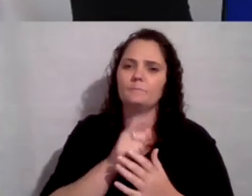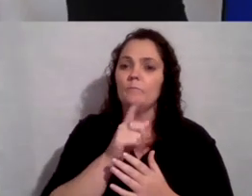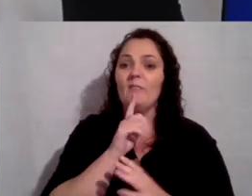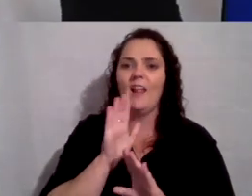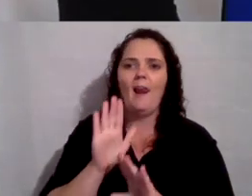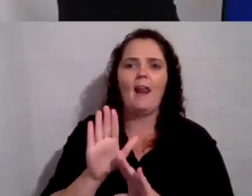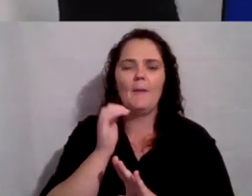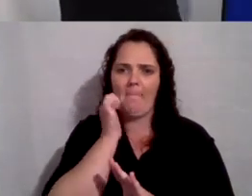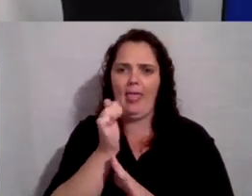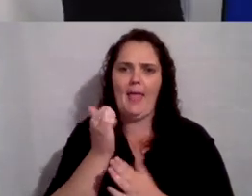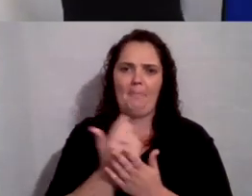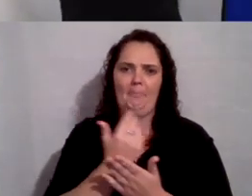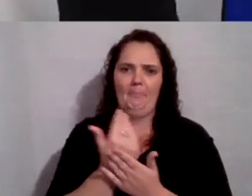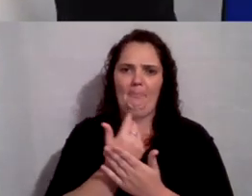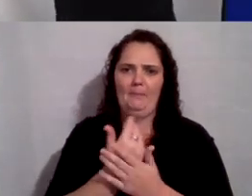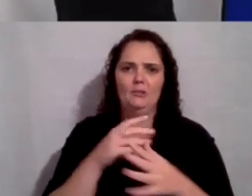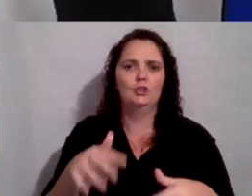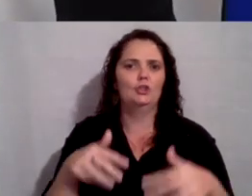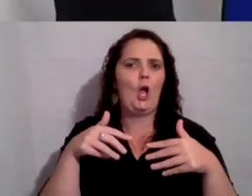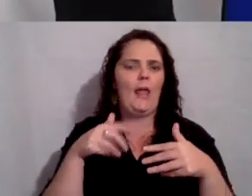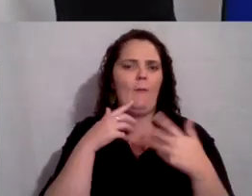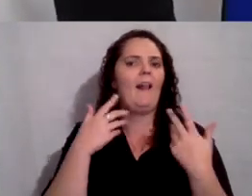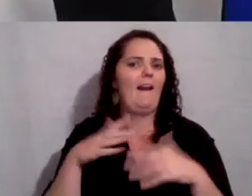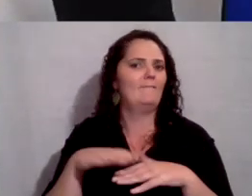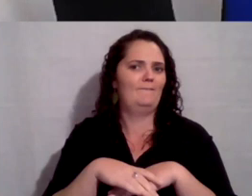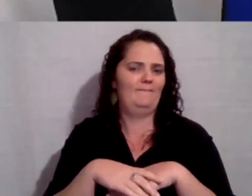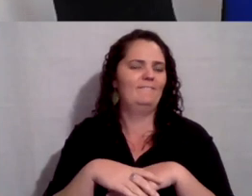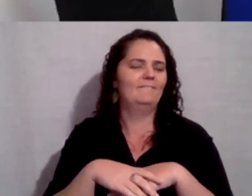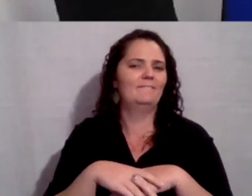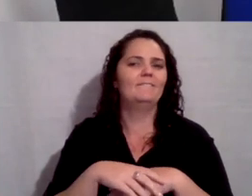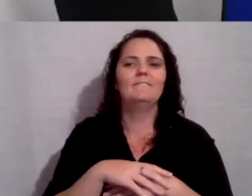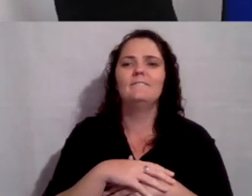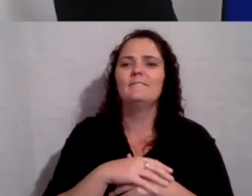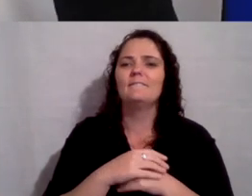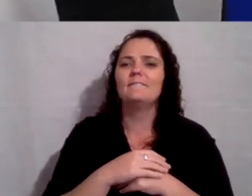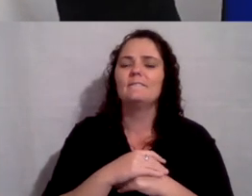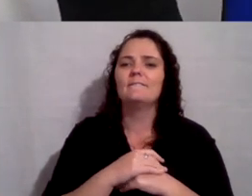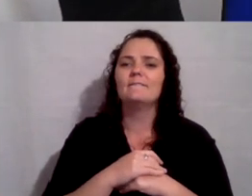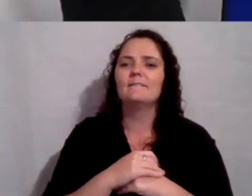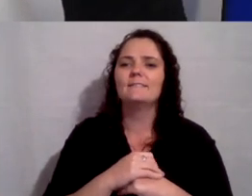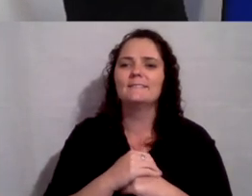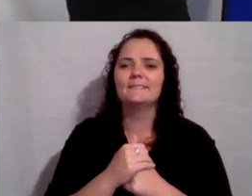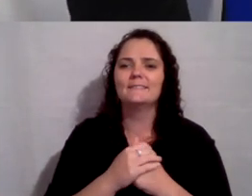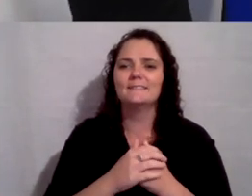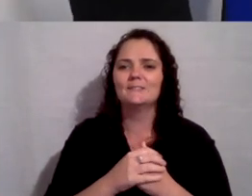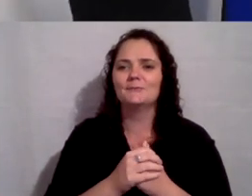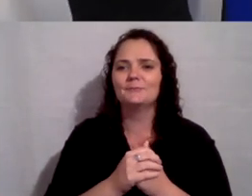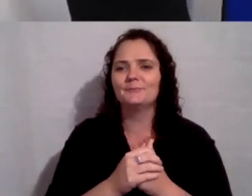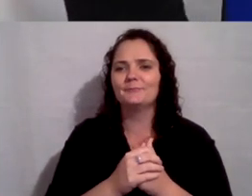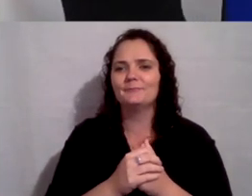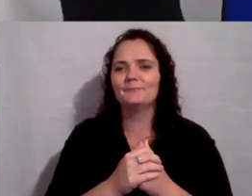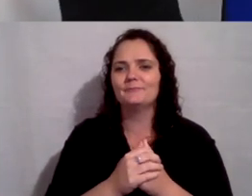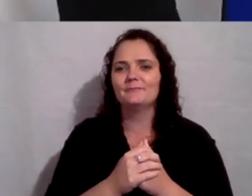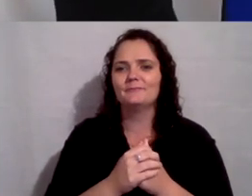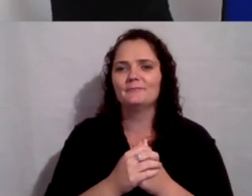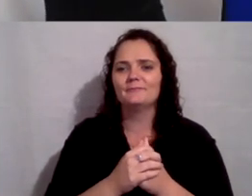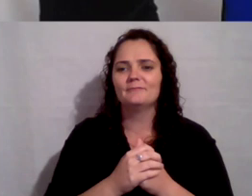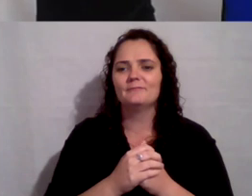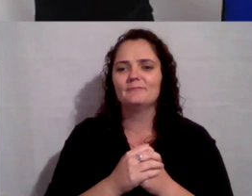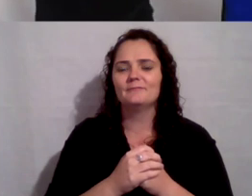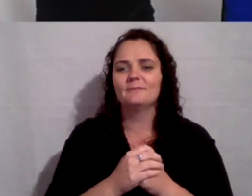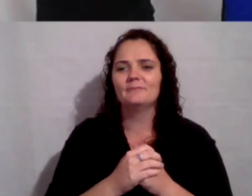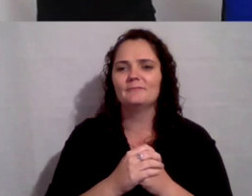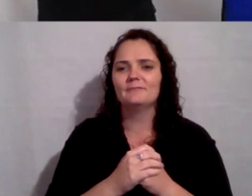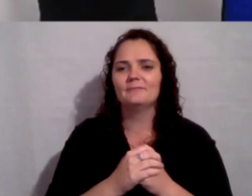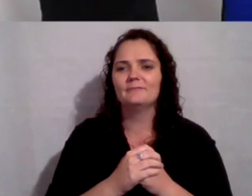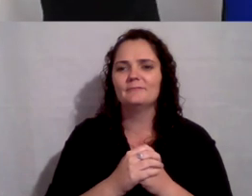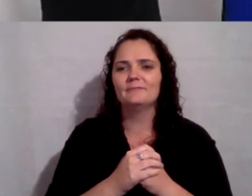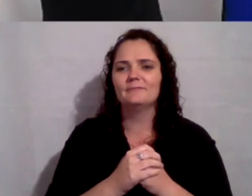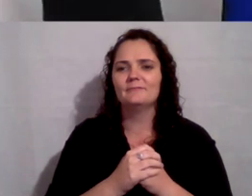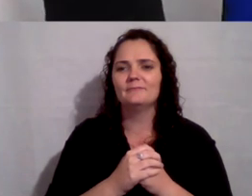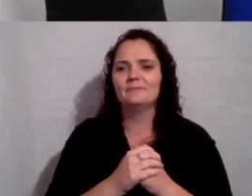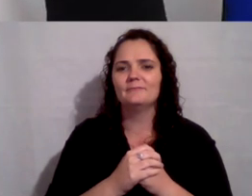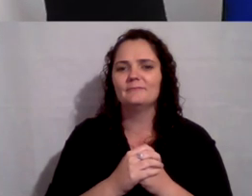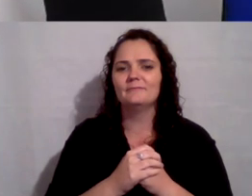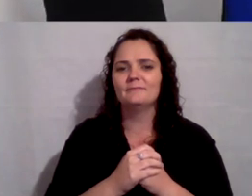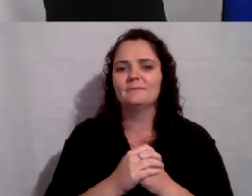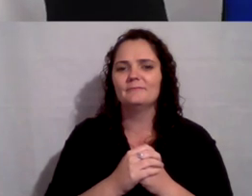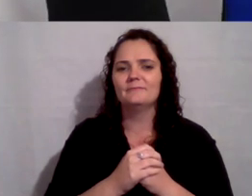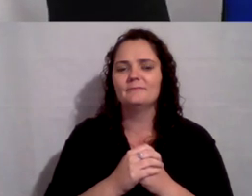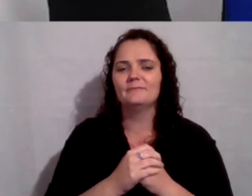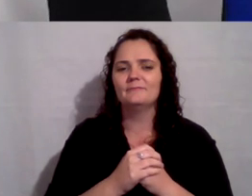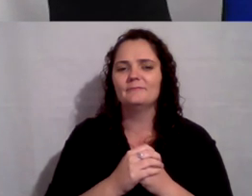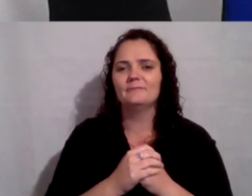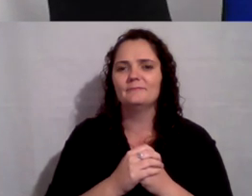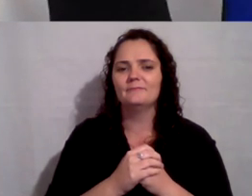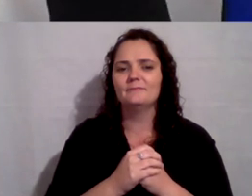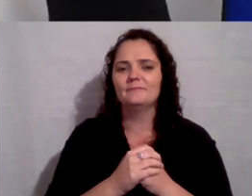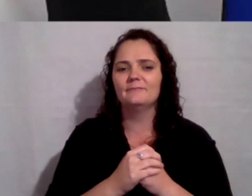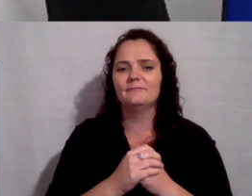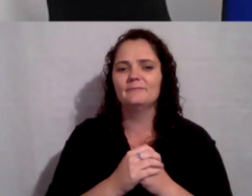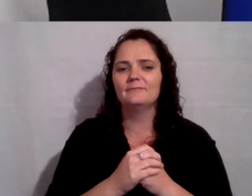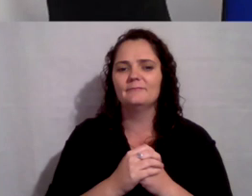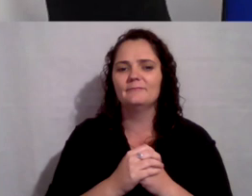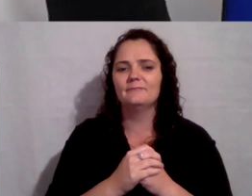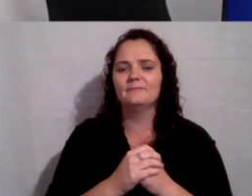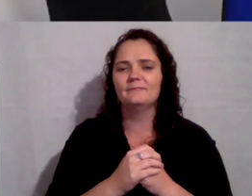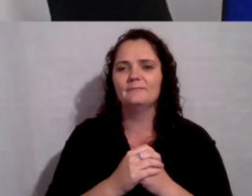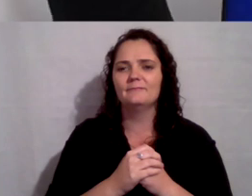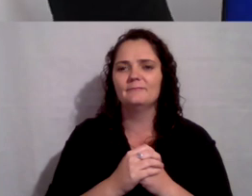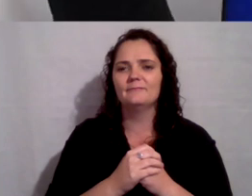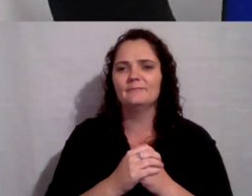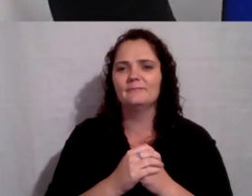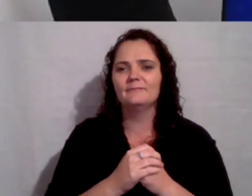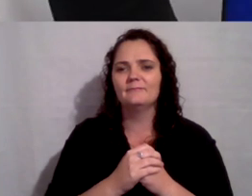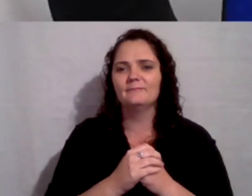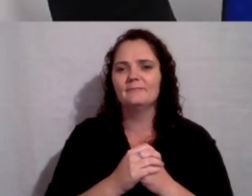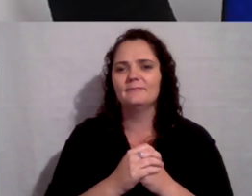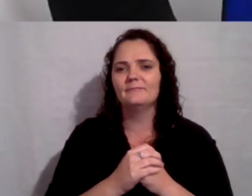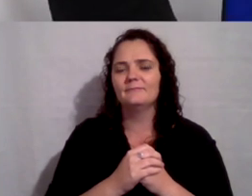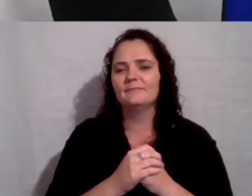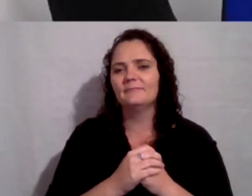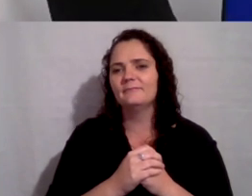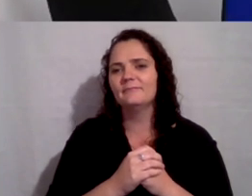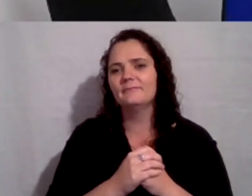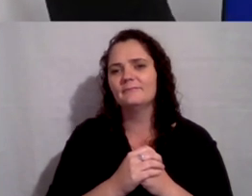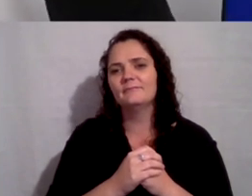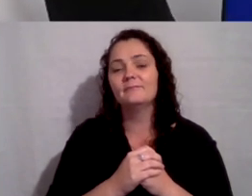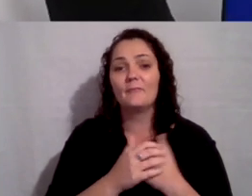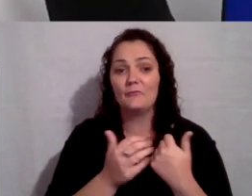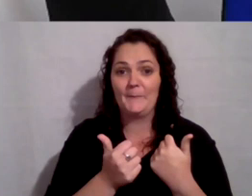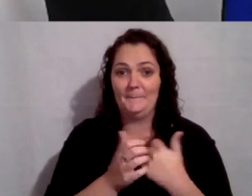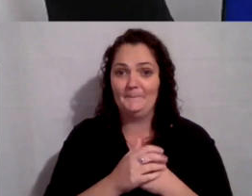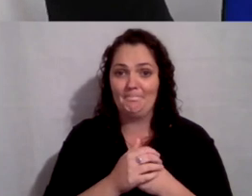those stockings by not erasing back into those stockings